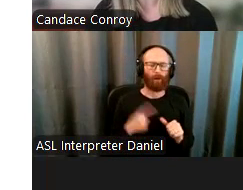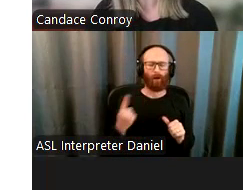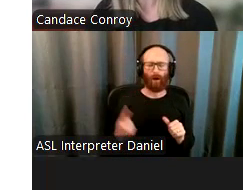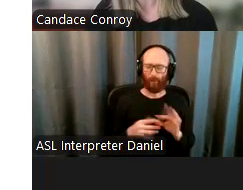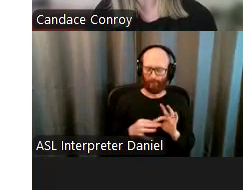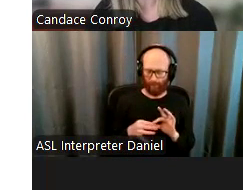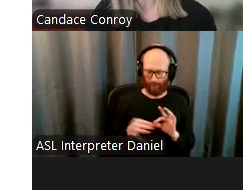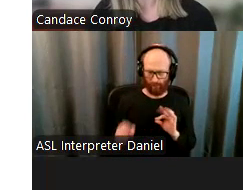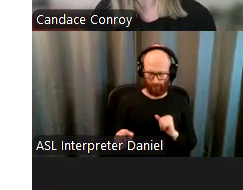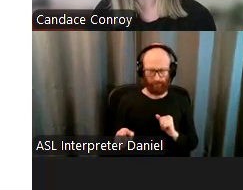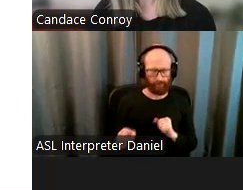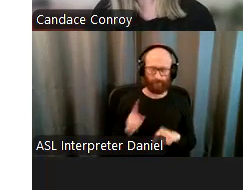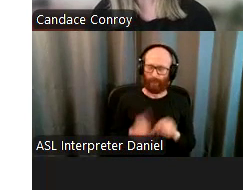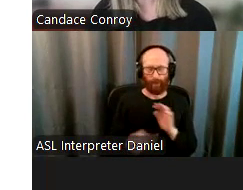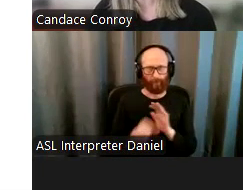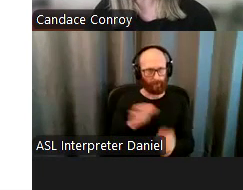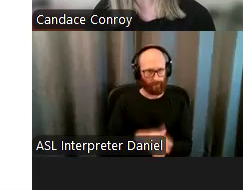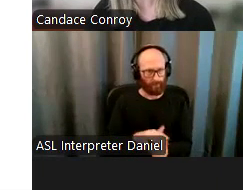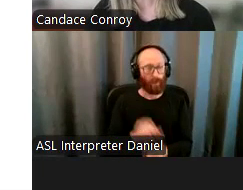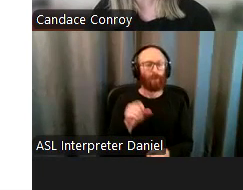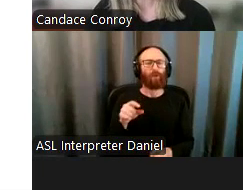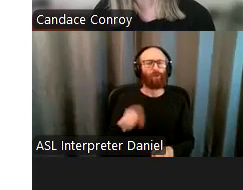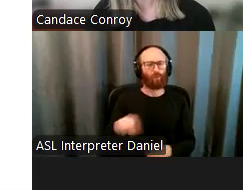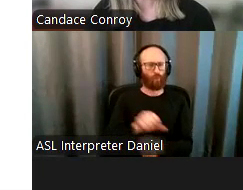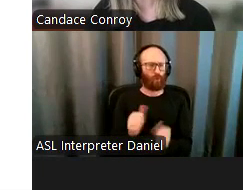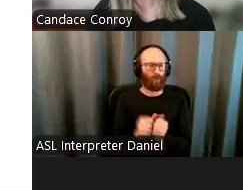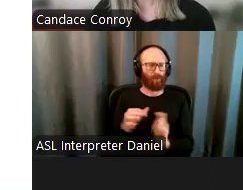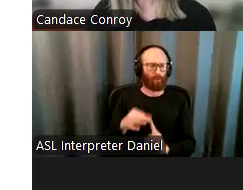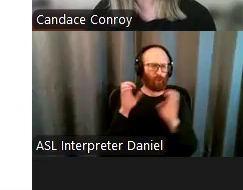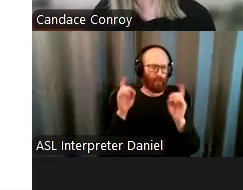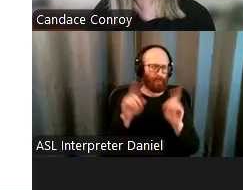but really can't emphasize it enough: work with your special ed team and teacher right